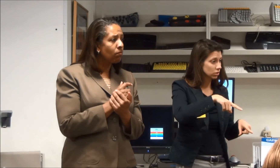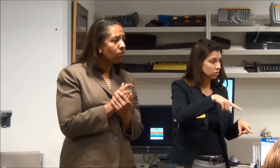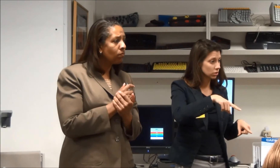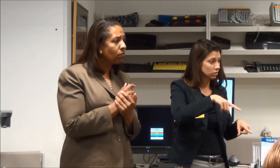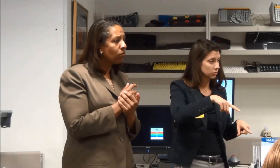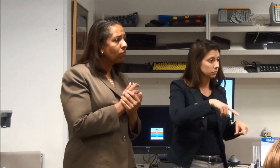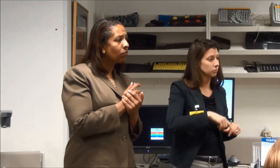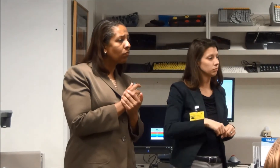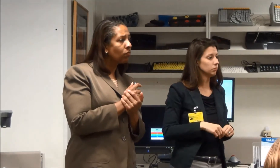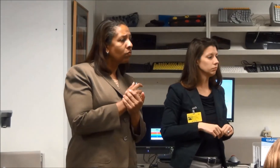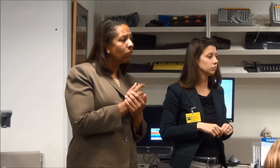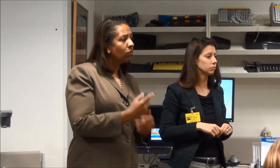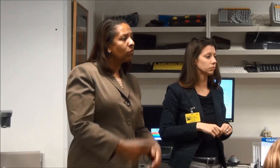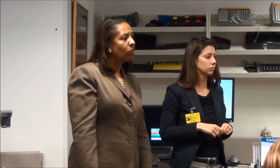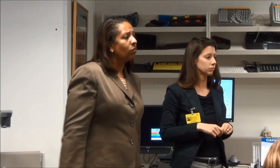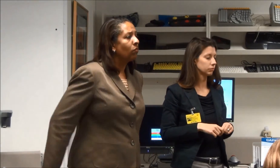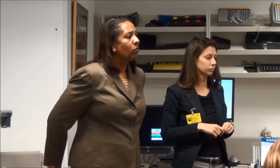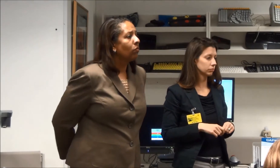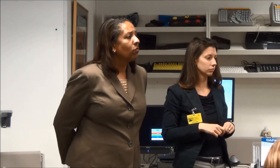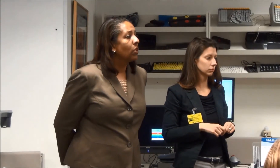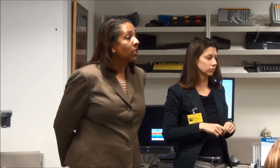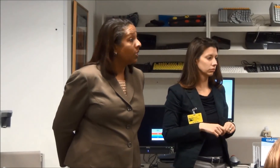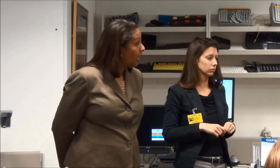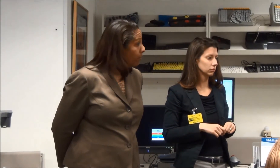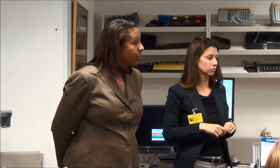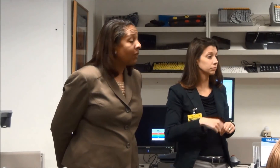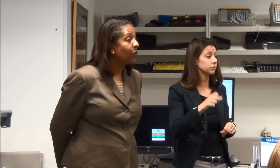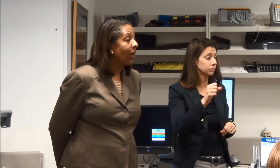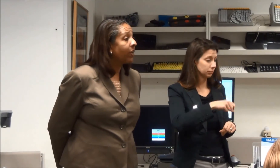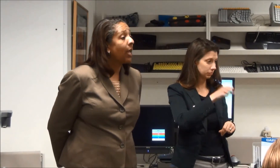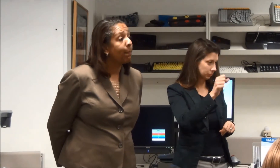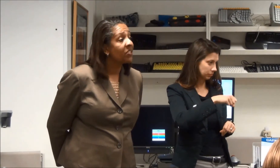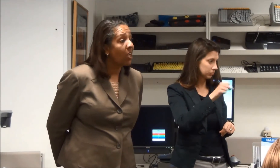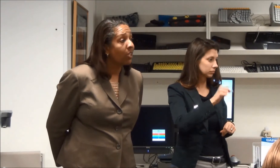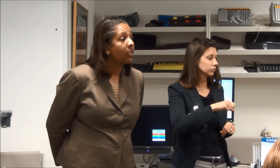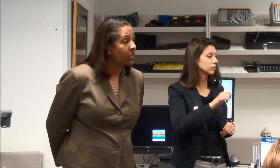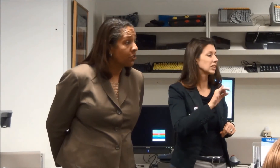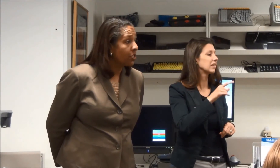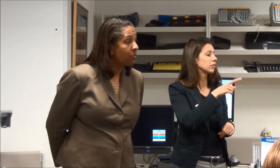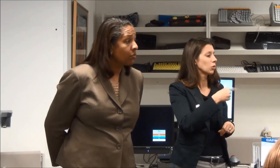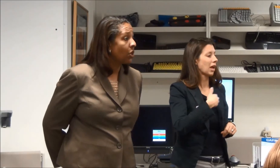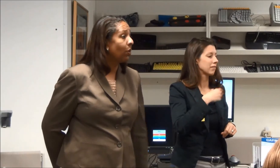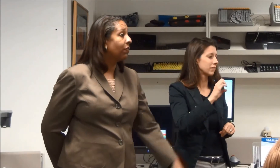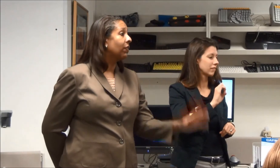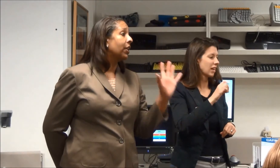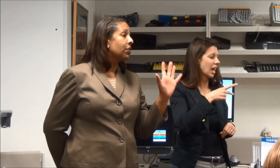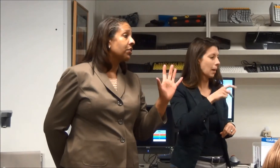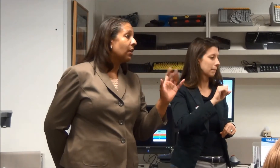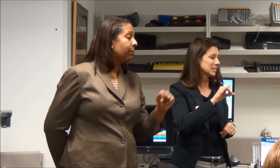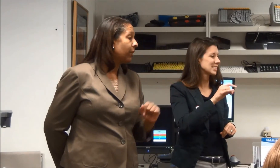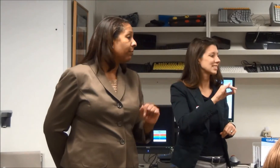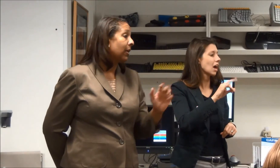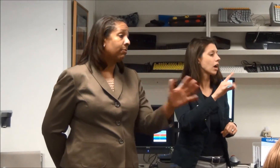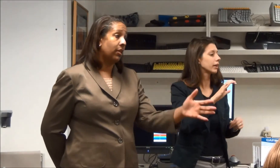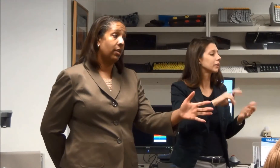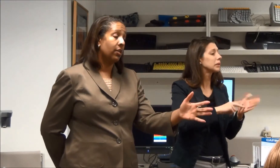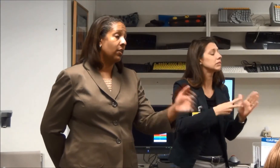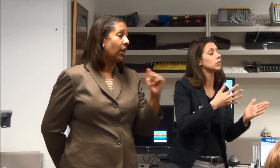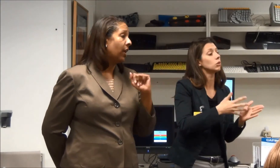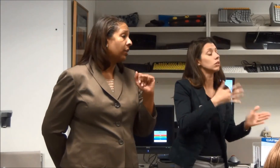Participant: Like the same thing if a person has sciatic nerve problem? Jo Linda Johnson: Yeah, if you an episodic condition, so it flares up; it might a sciatic